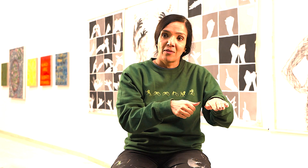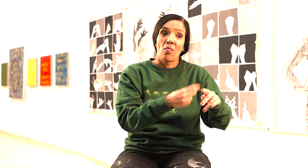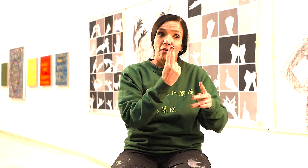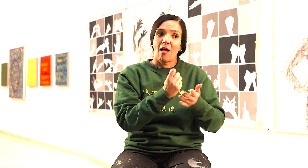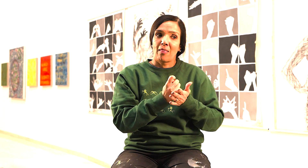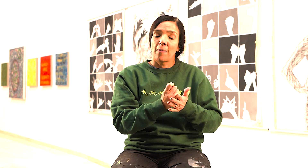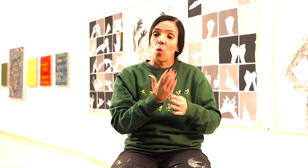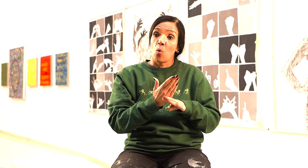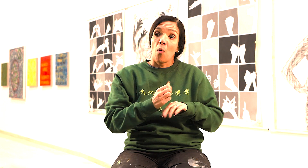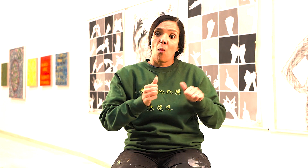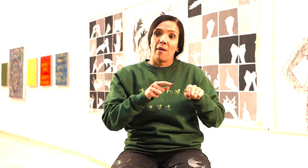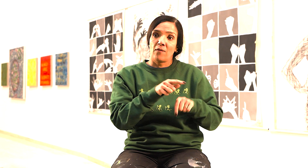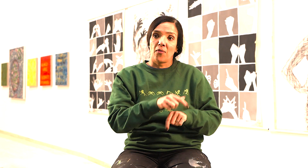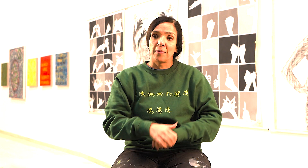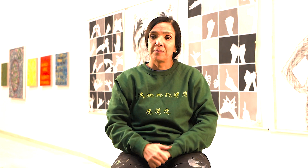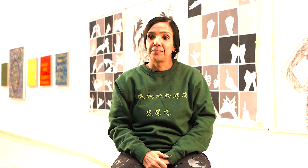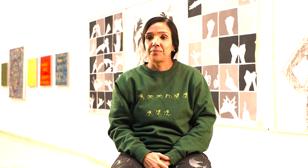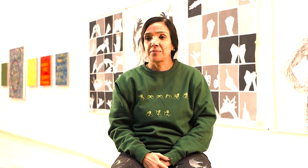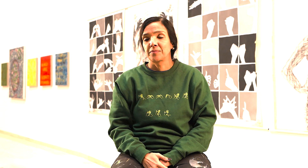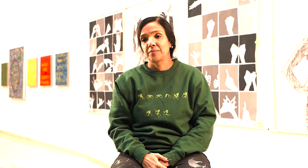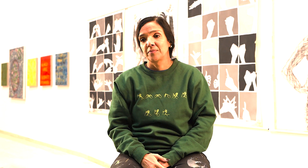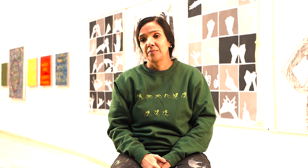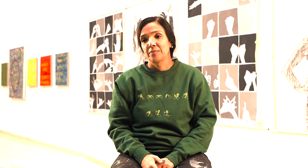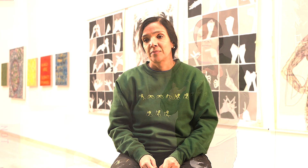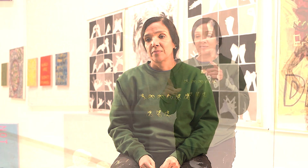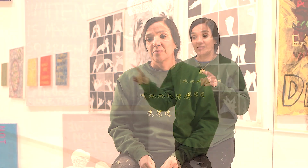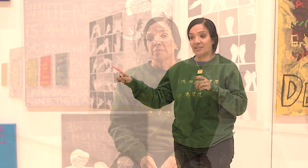in the next session, so, art therapy works well for them, in that sense.